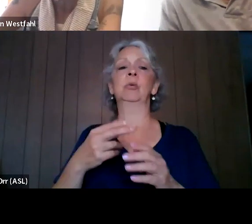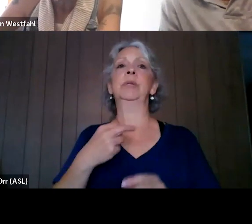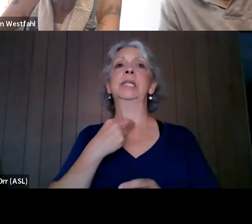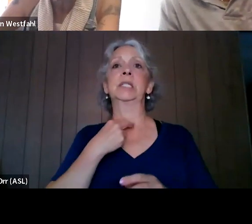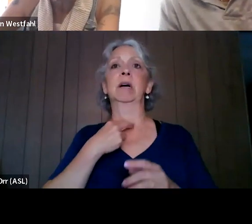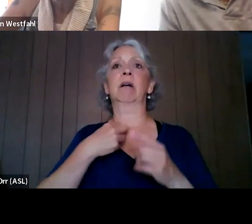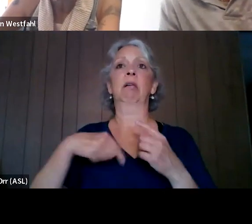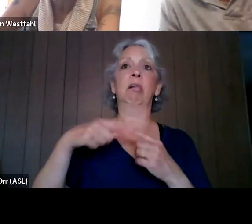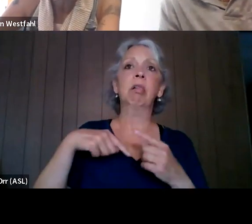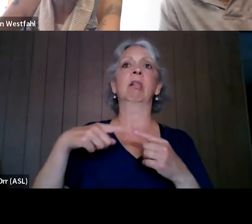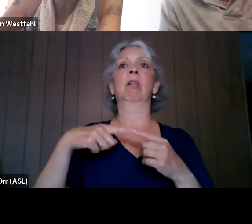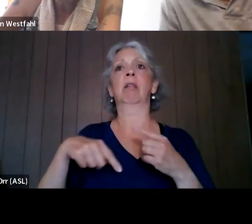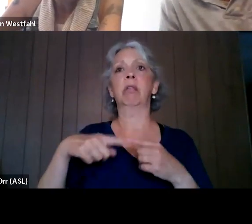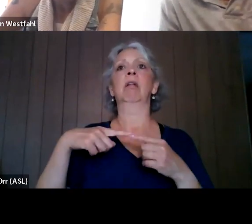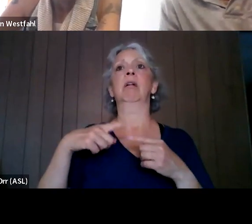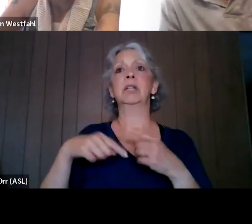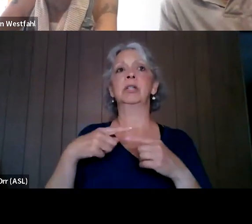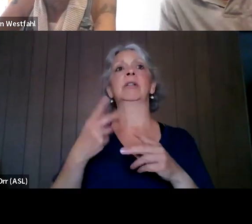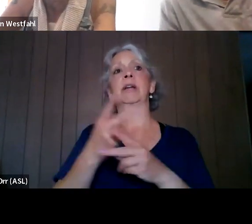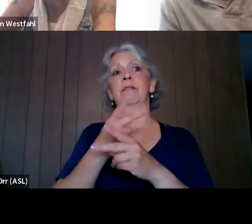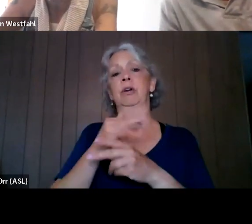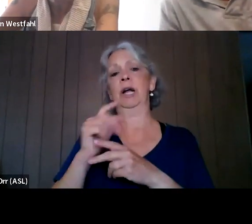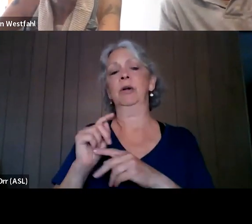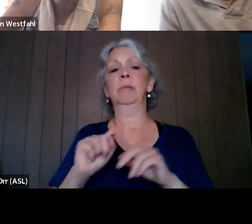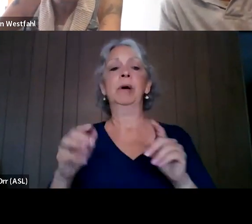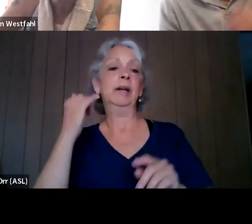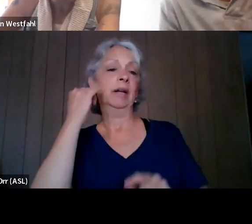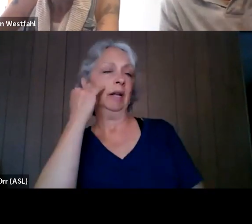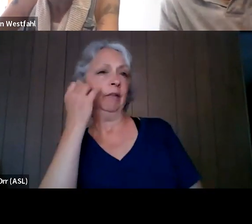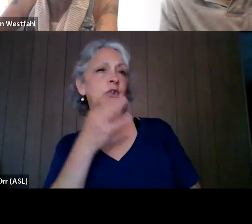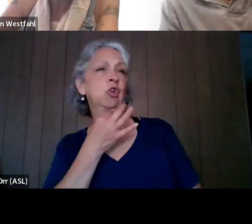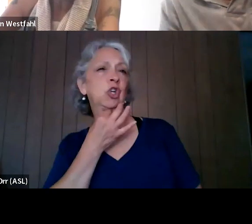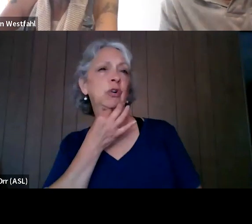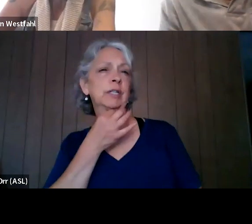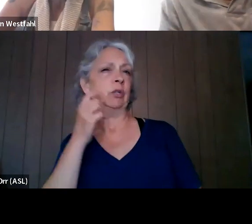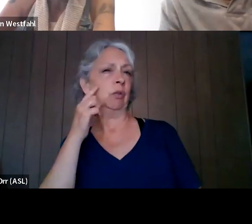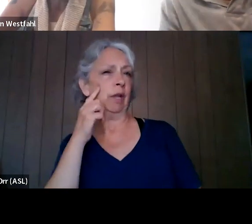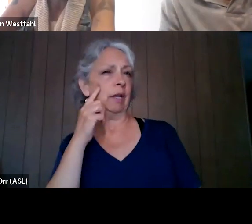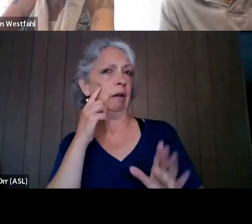until we figure it out. But like say you're curious, and you suspect it, get on methadone, I mean,